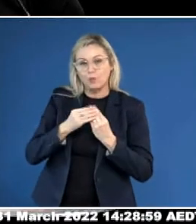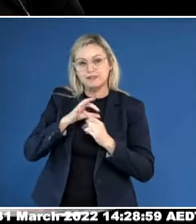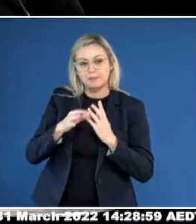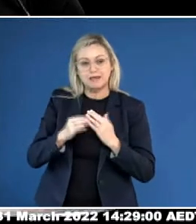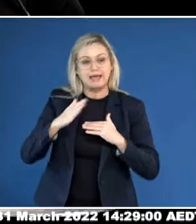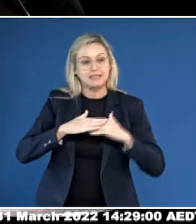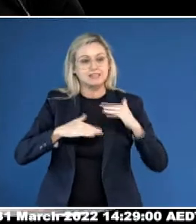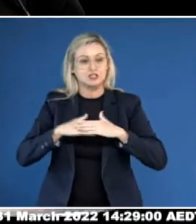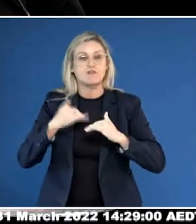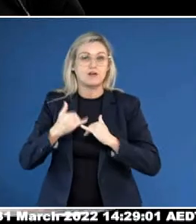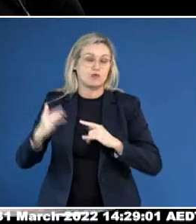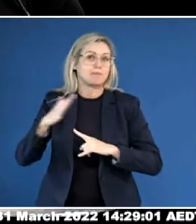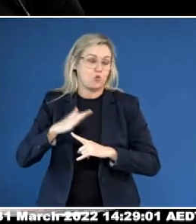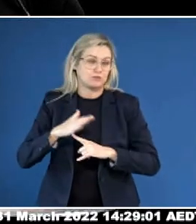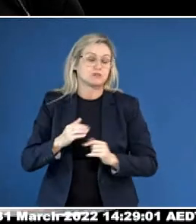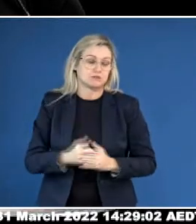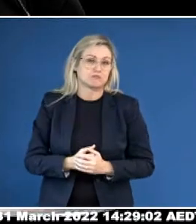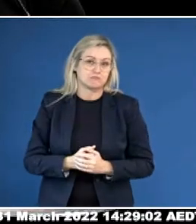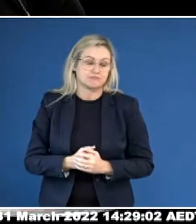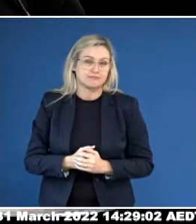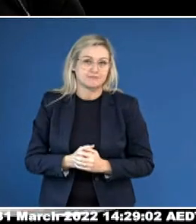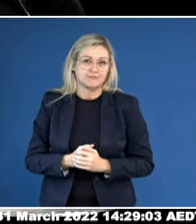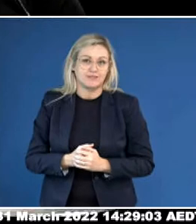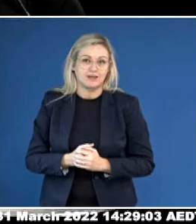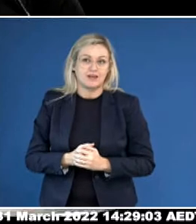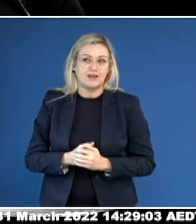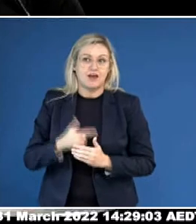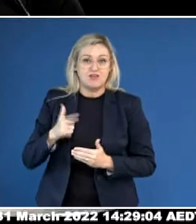important because it serves to reveal the really grievous human rights violations that